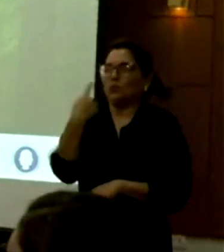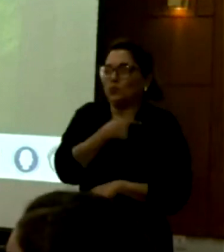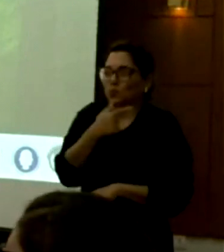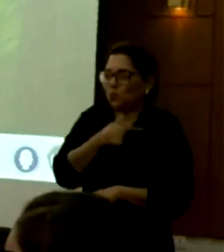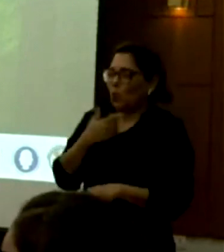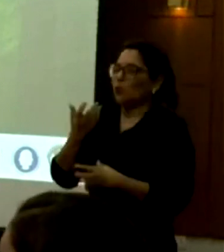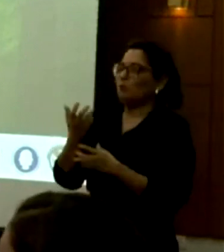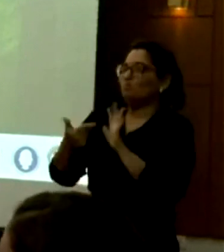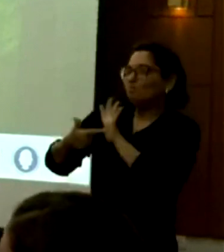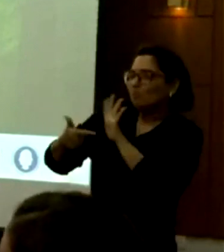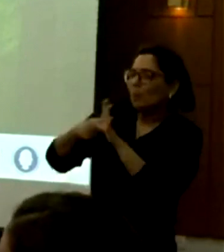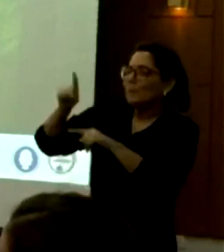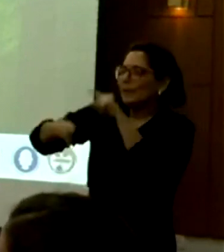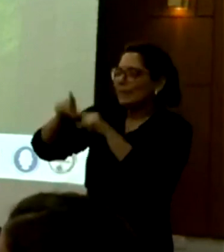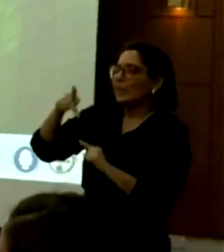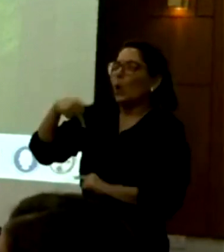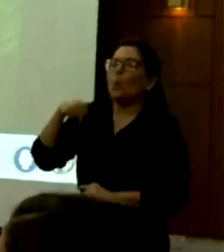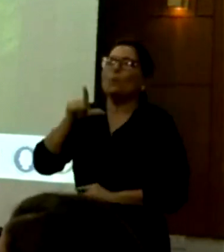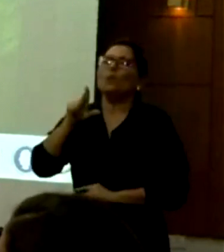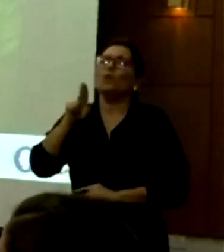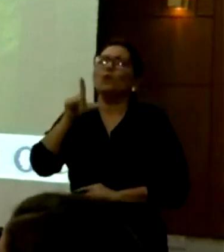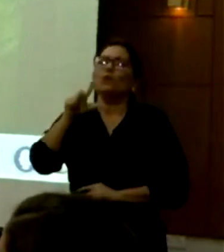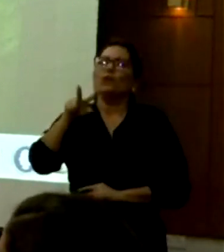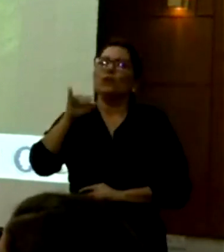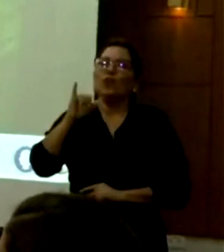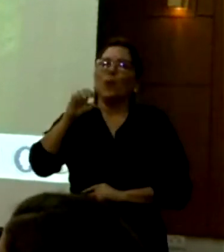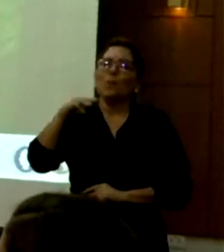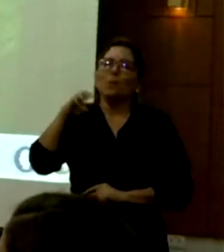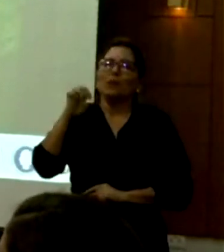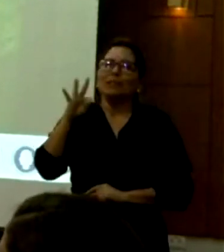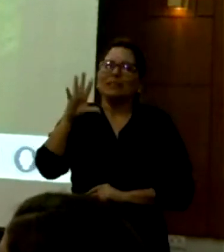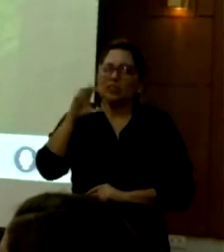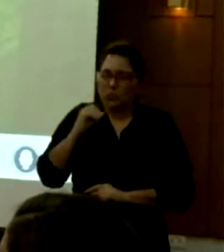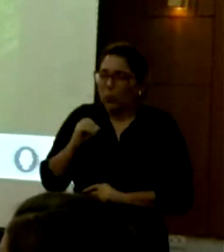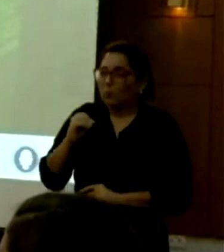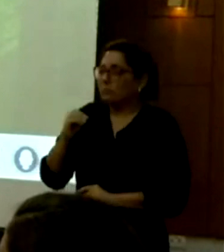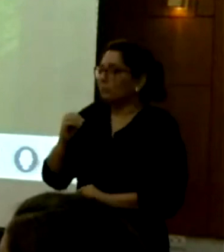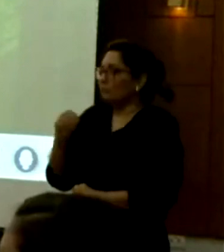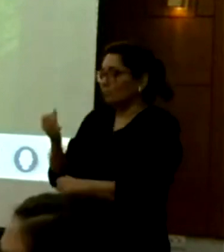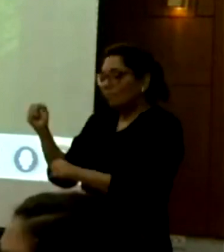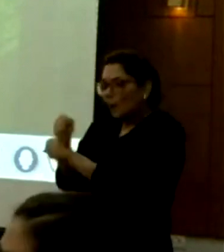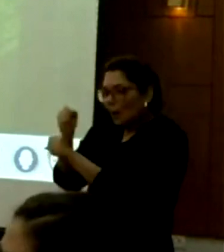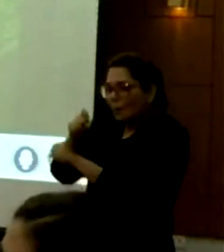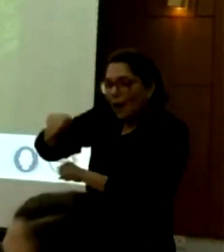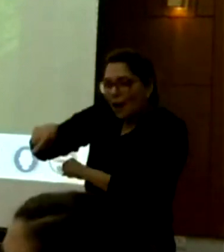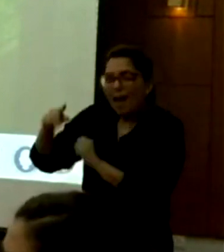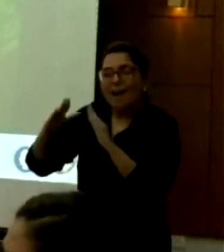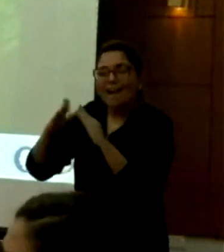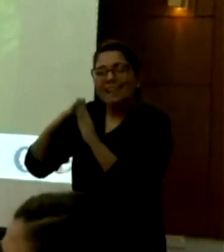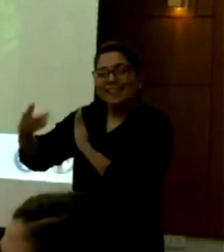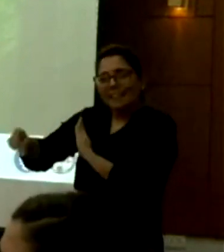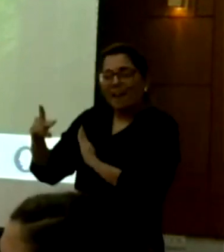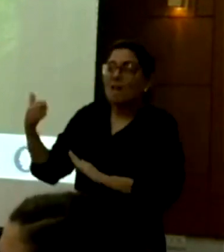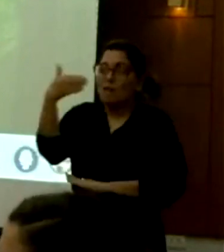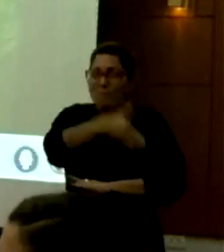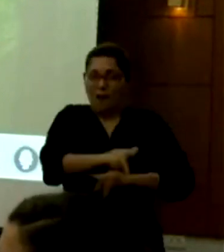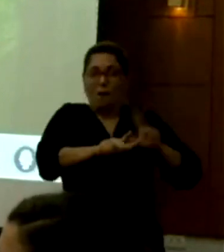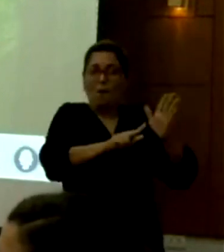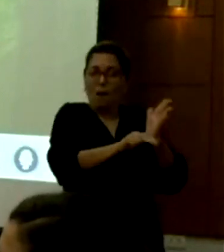installs the program in this student's house and then he goes to uspa and there is the IT part